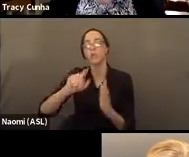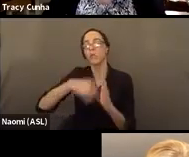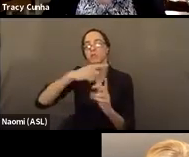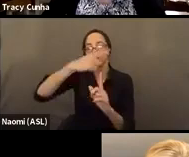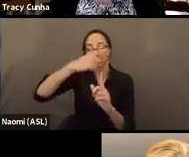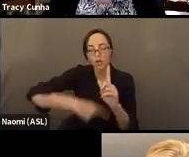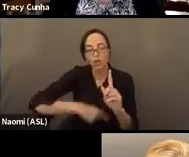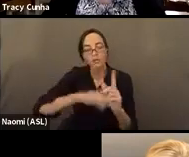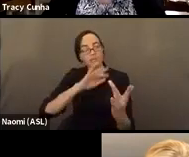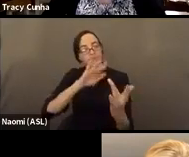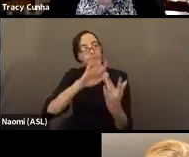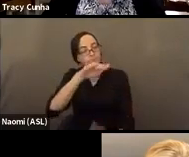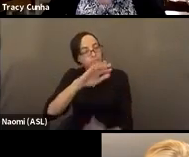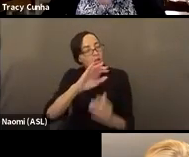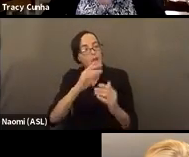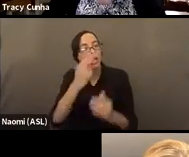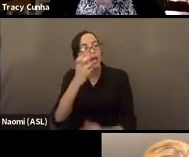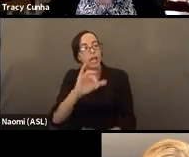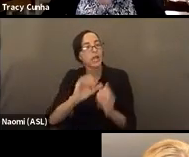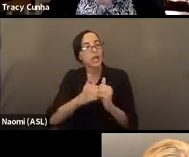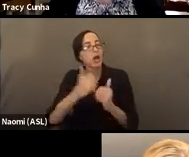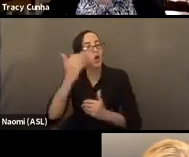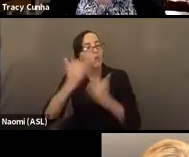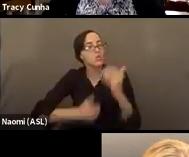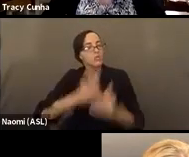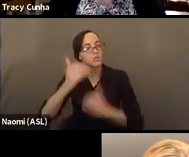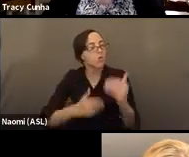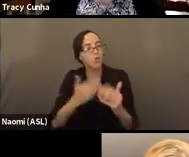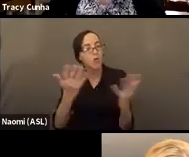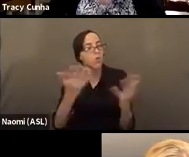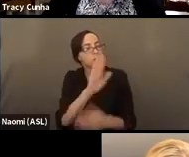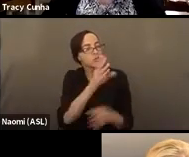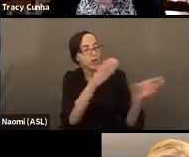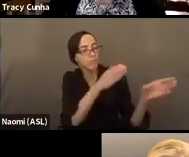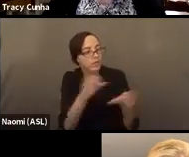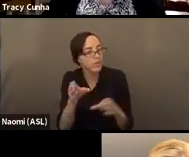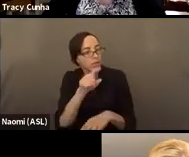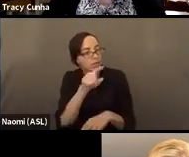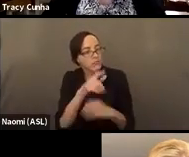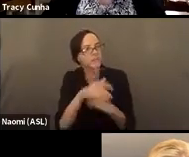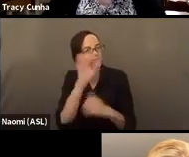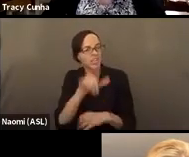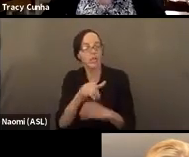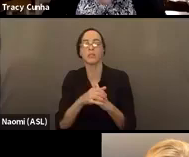people have a hard time connecting with neighbors or asking for help and we can also assist with